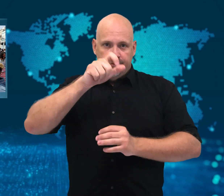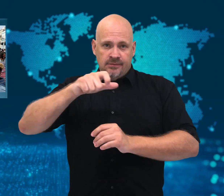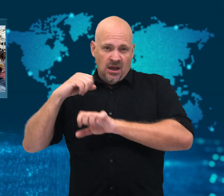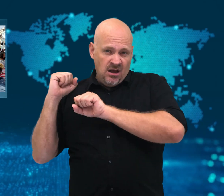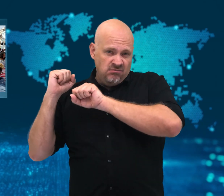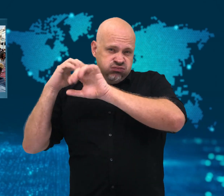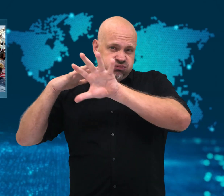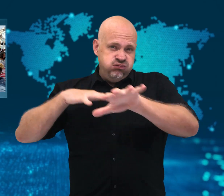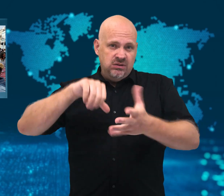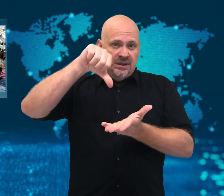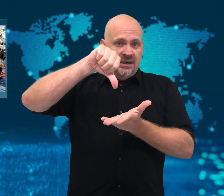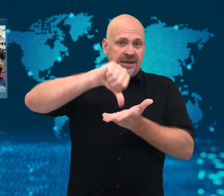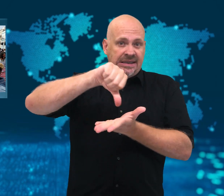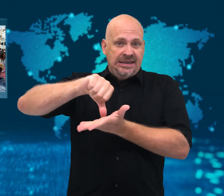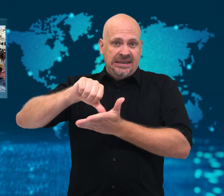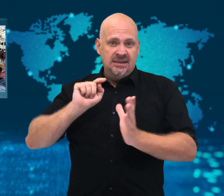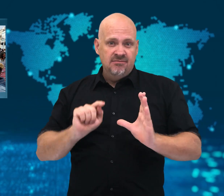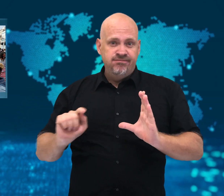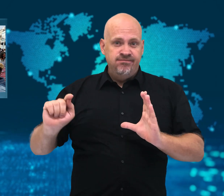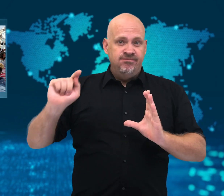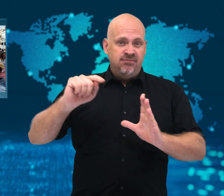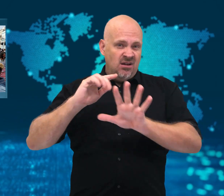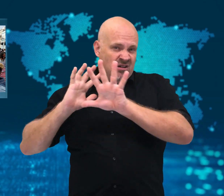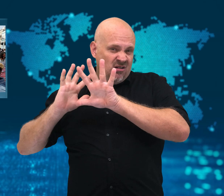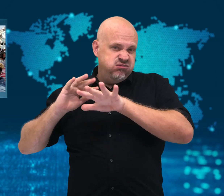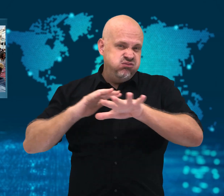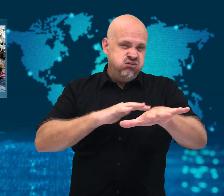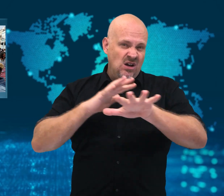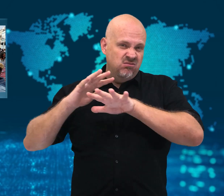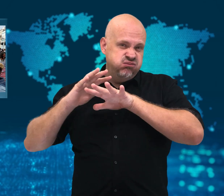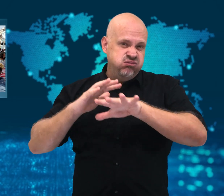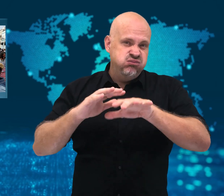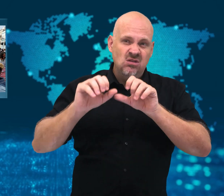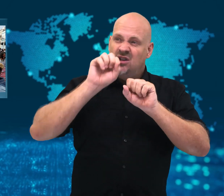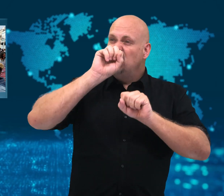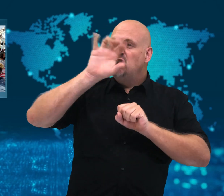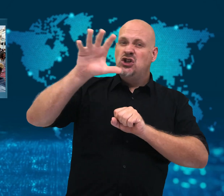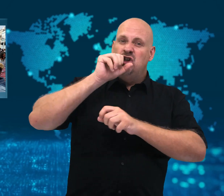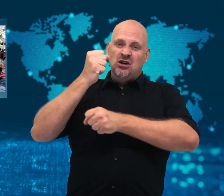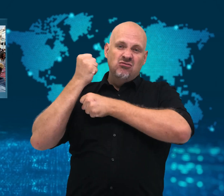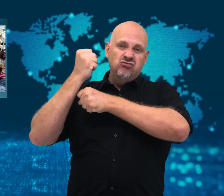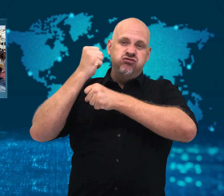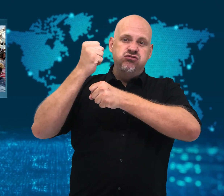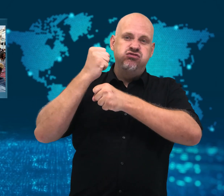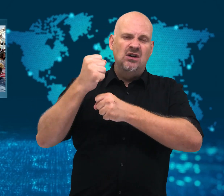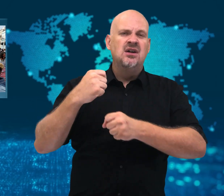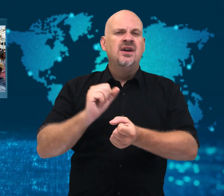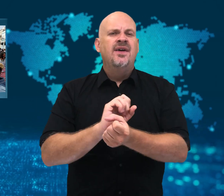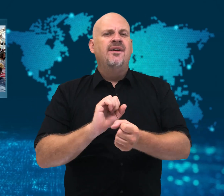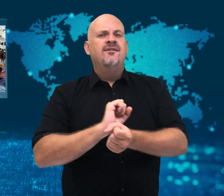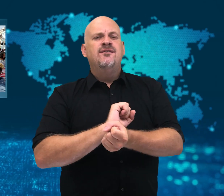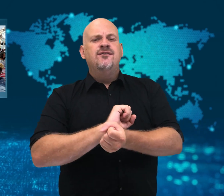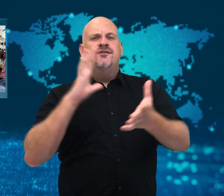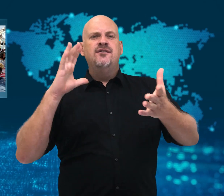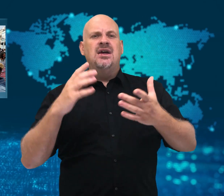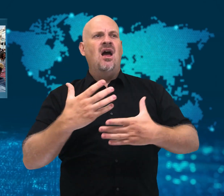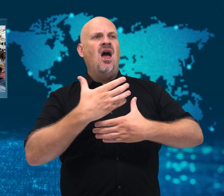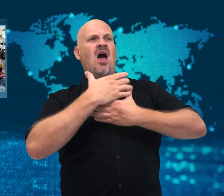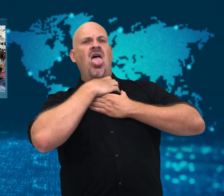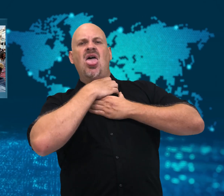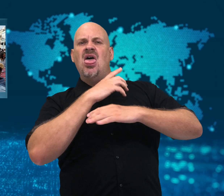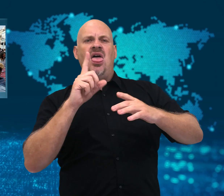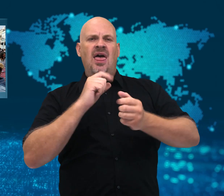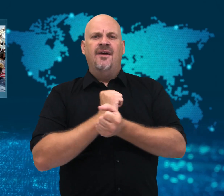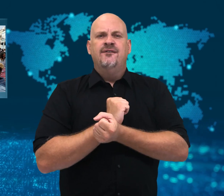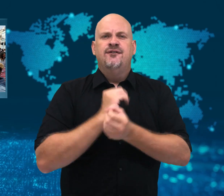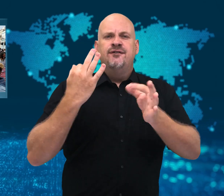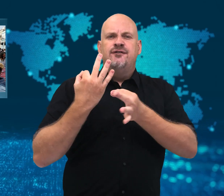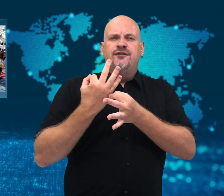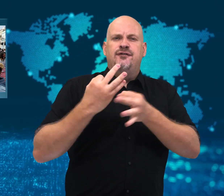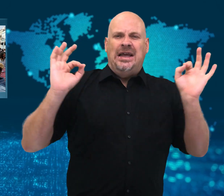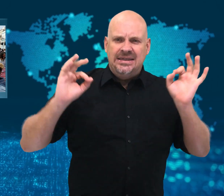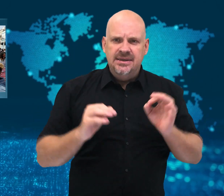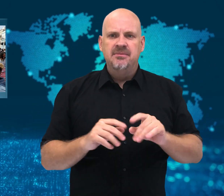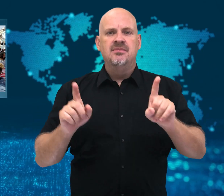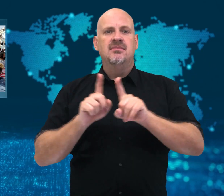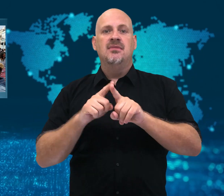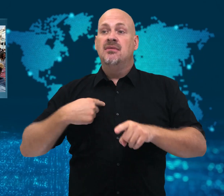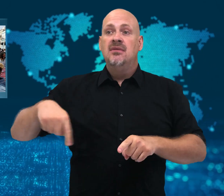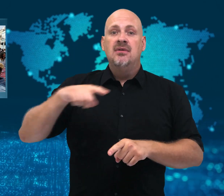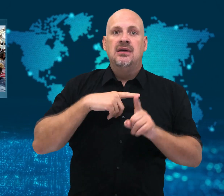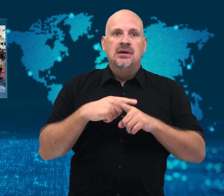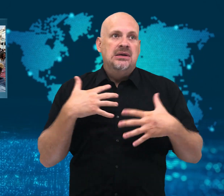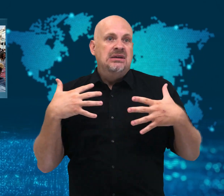thousands of Cuban protesters yelled “freedom” and “we are not afraid”